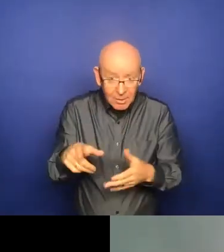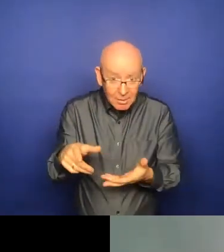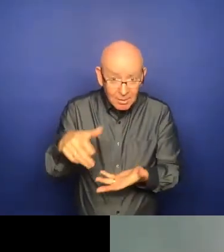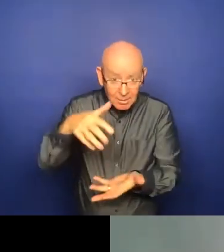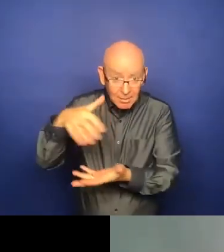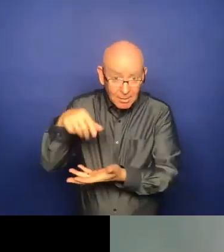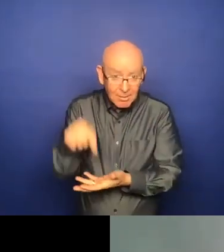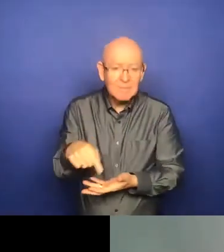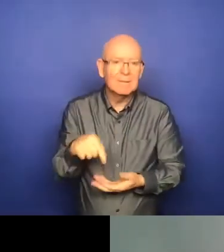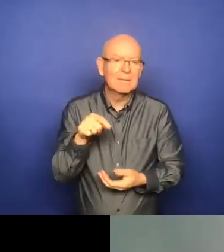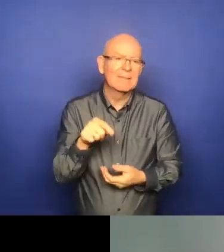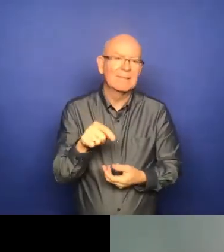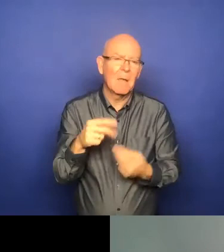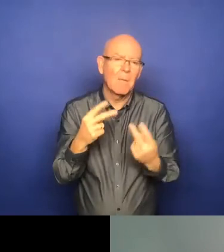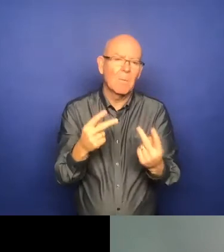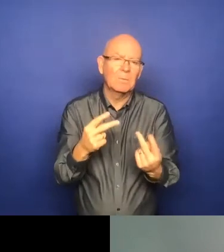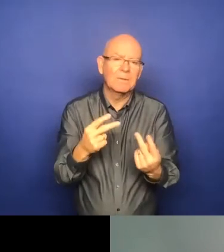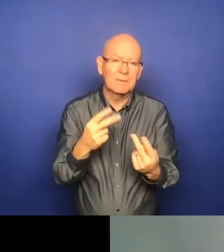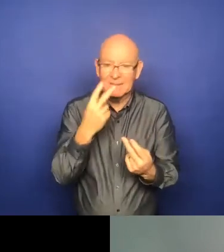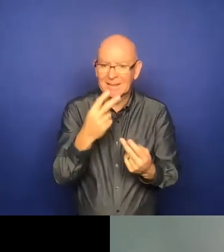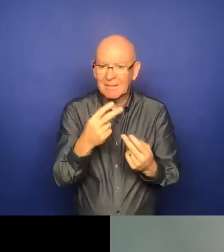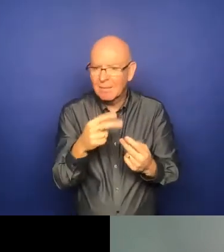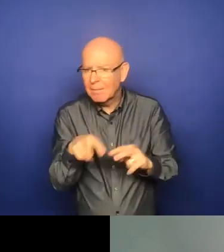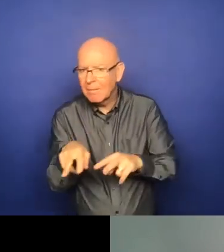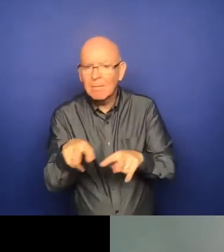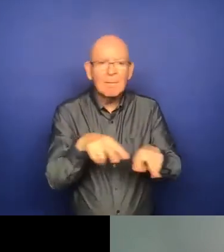does that set reflect the population you are interested in, so how well do